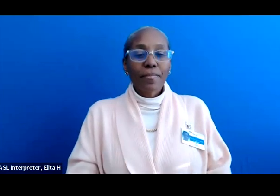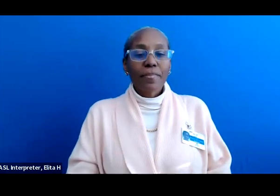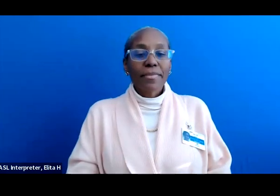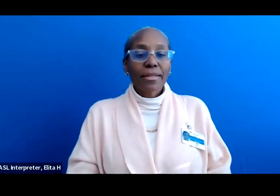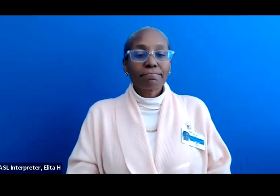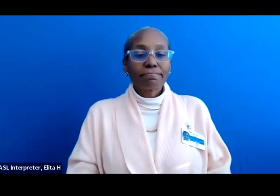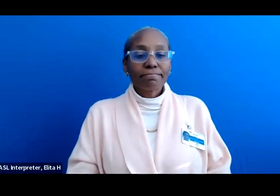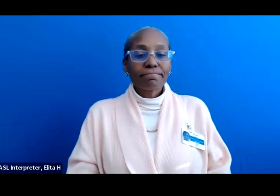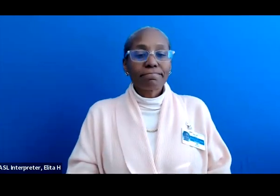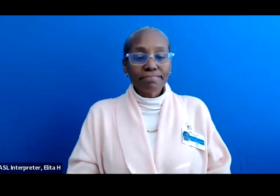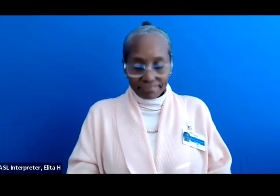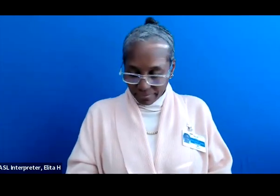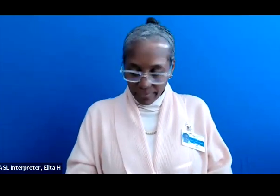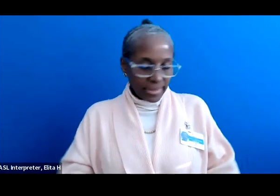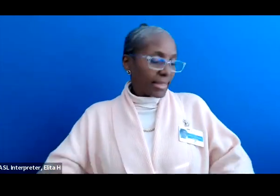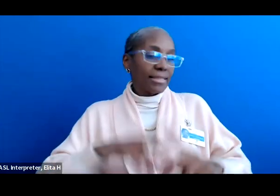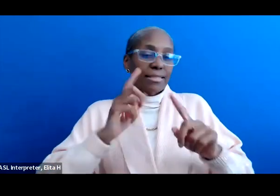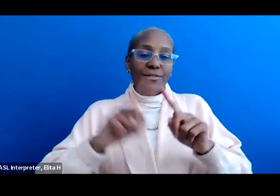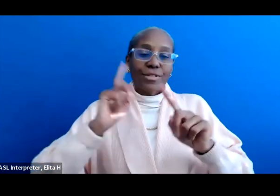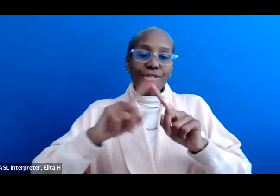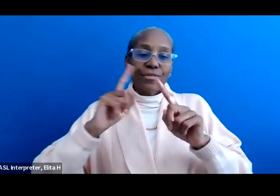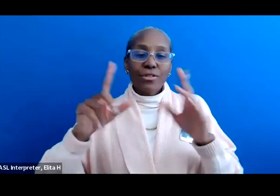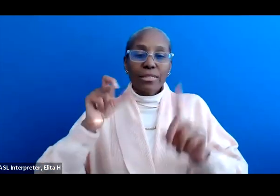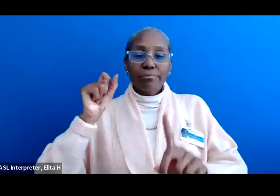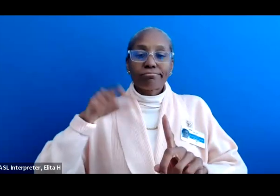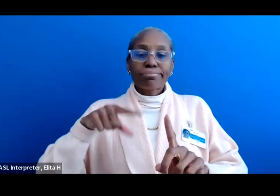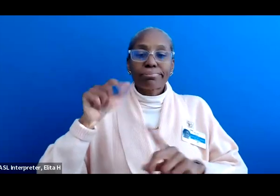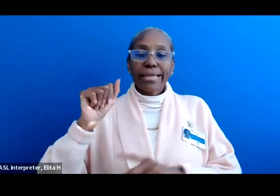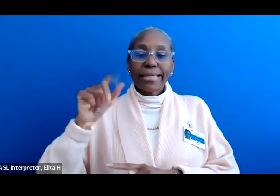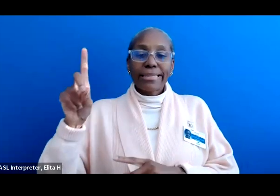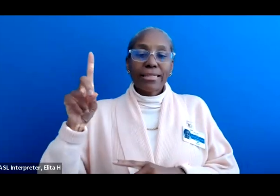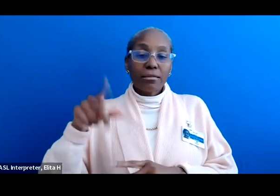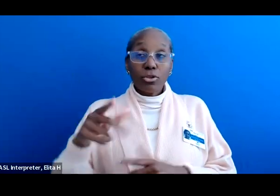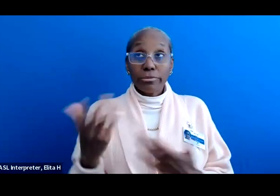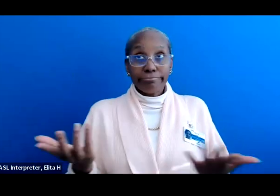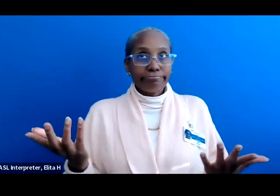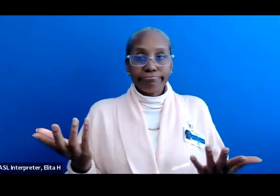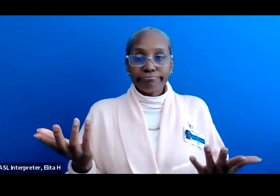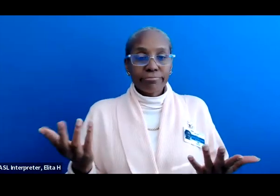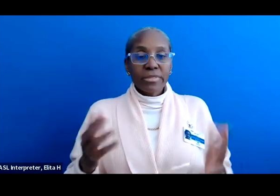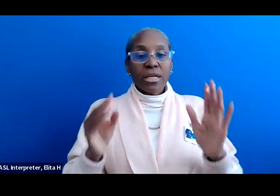Yeah, there's all kinds of things that can trigger AD, the list continues